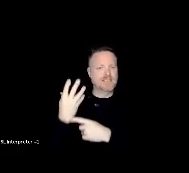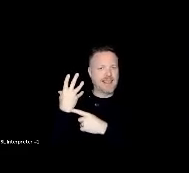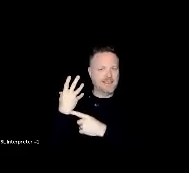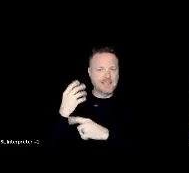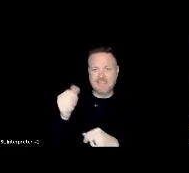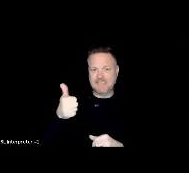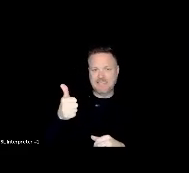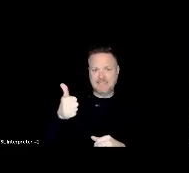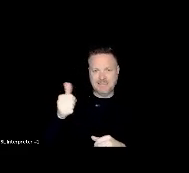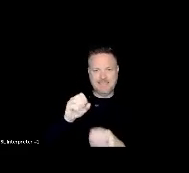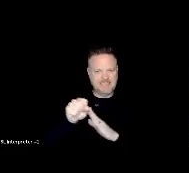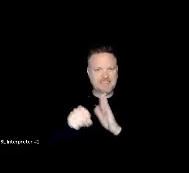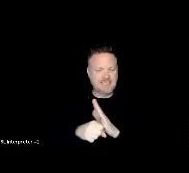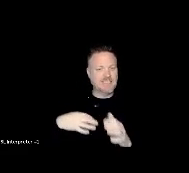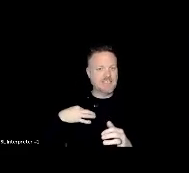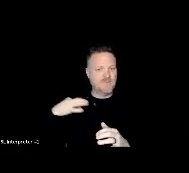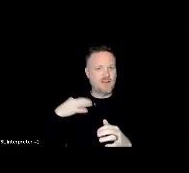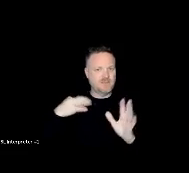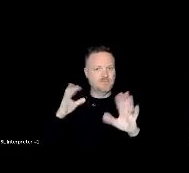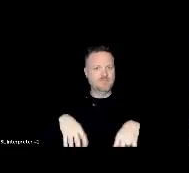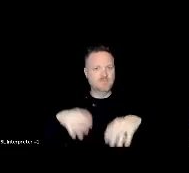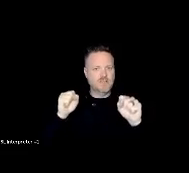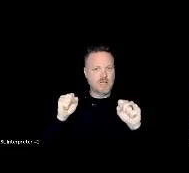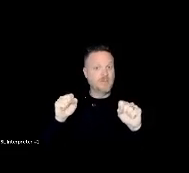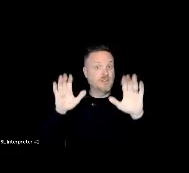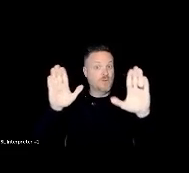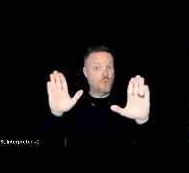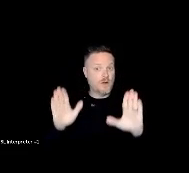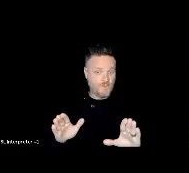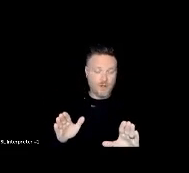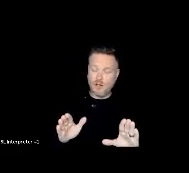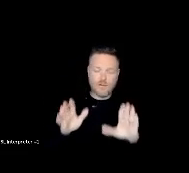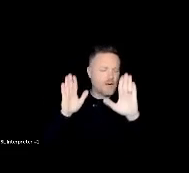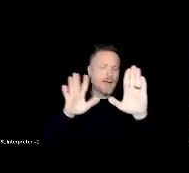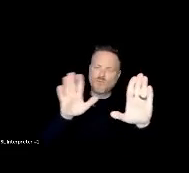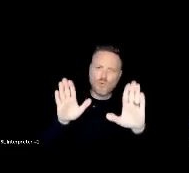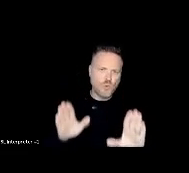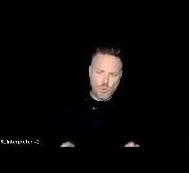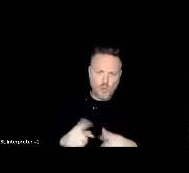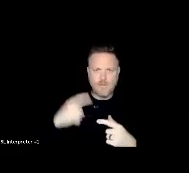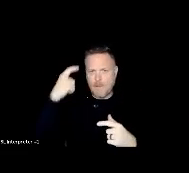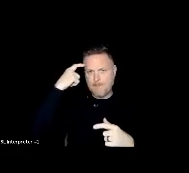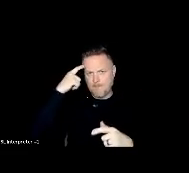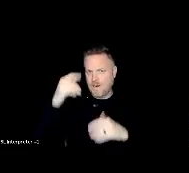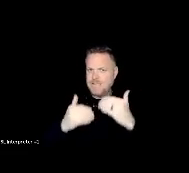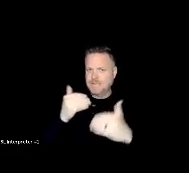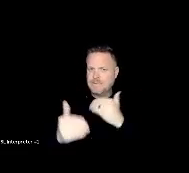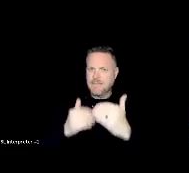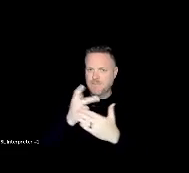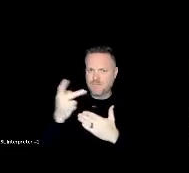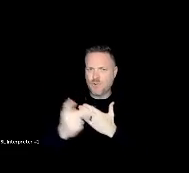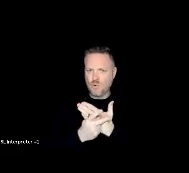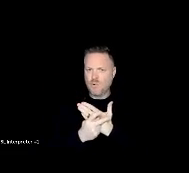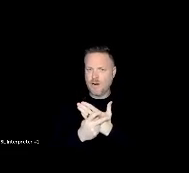month voluntarily adopted the wonderful, don't get me wrong, wonderful BrainSTEP protocols.